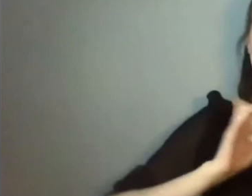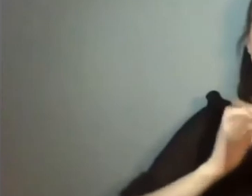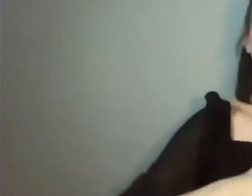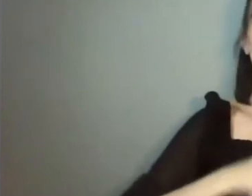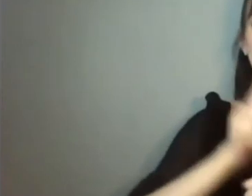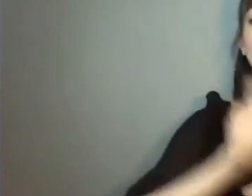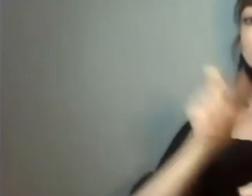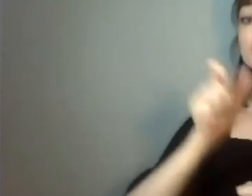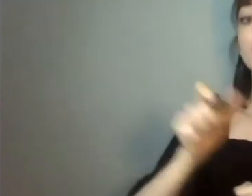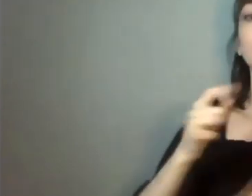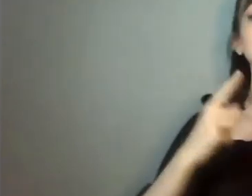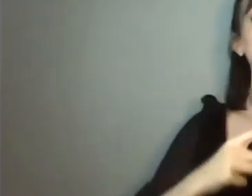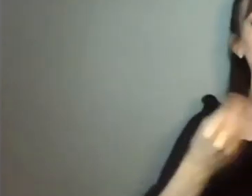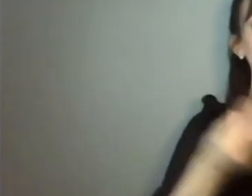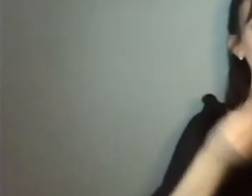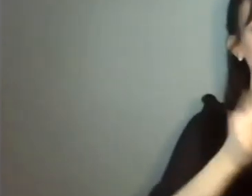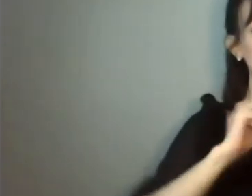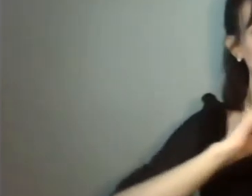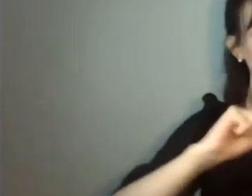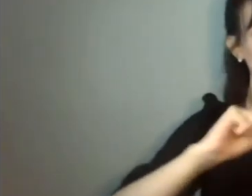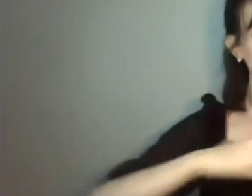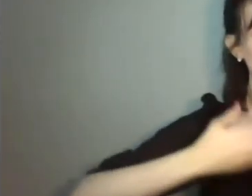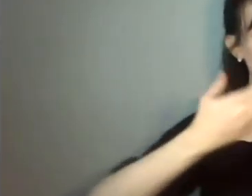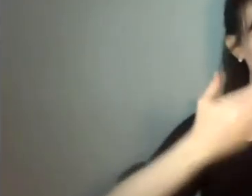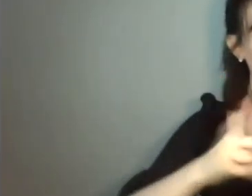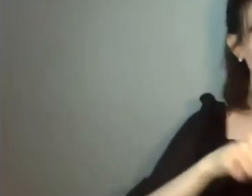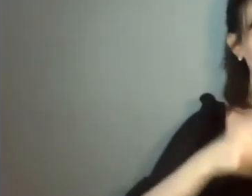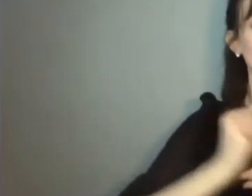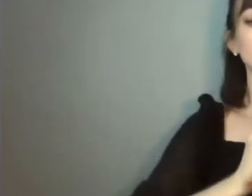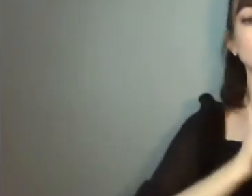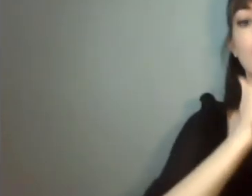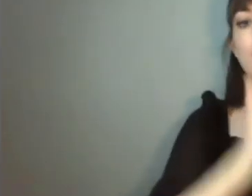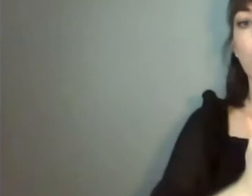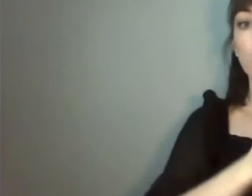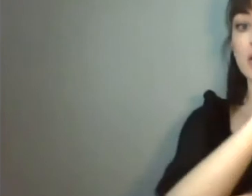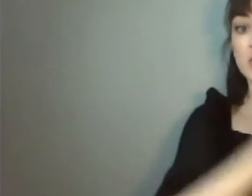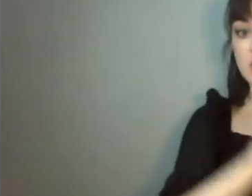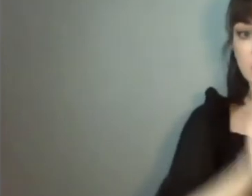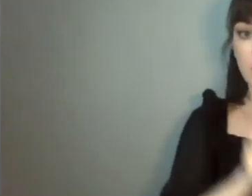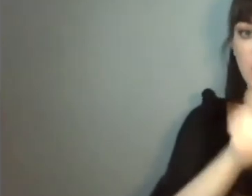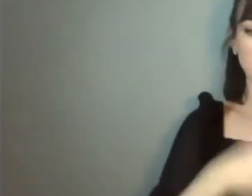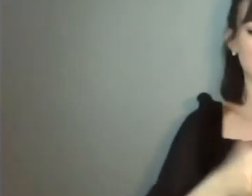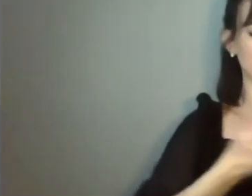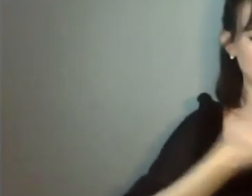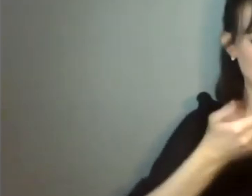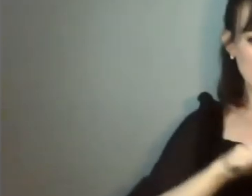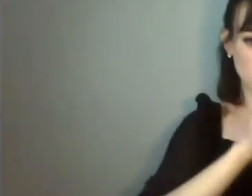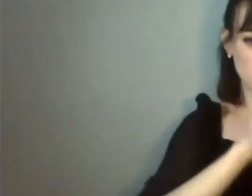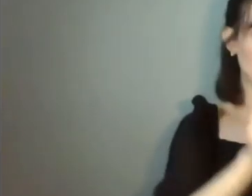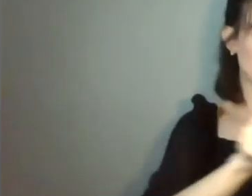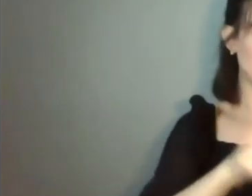service providers in supporting customers and engaging with customers. Now it requires